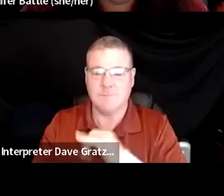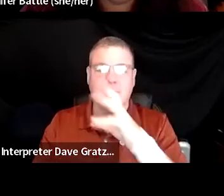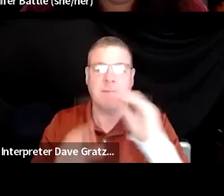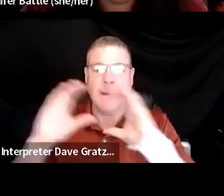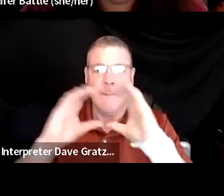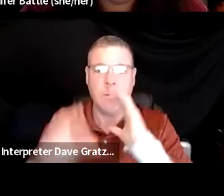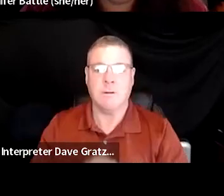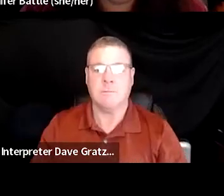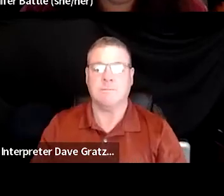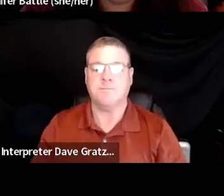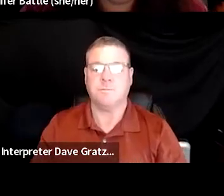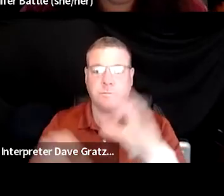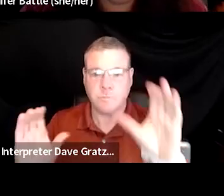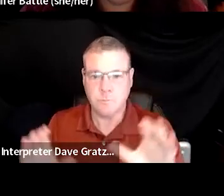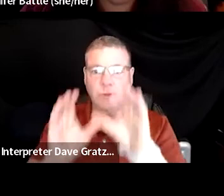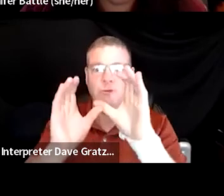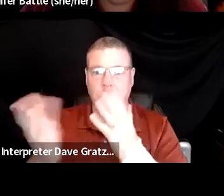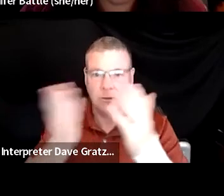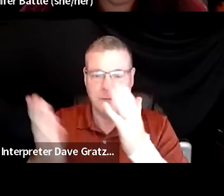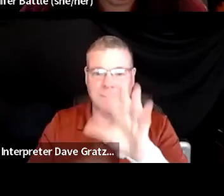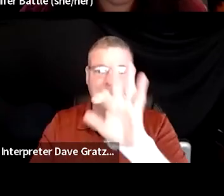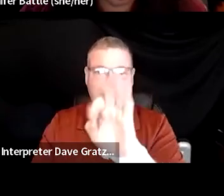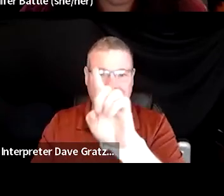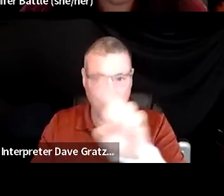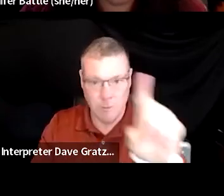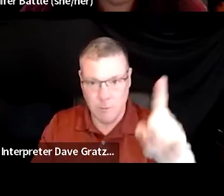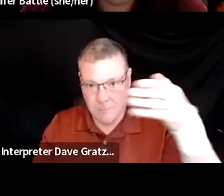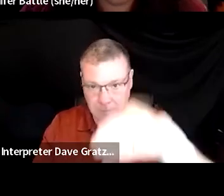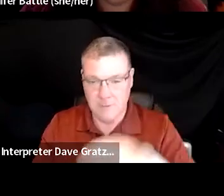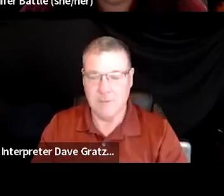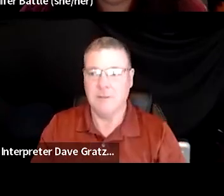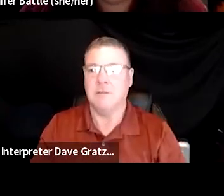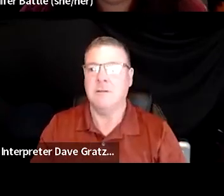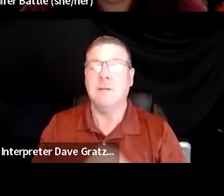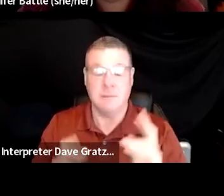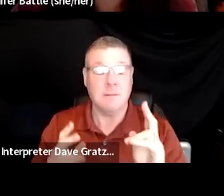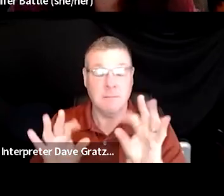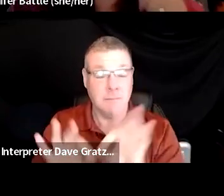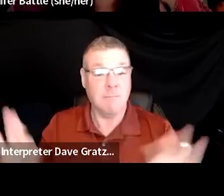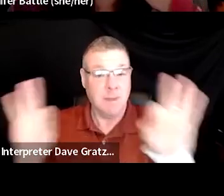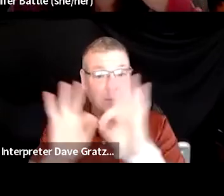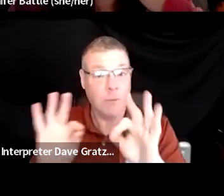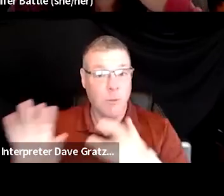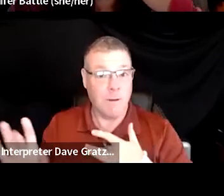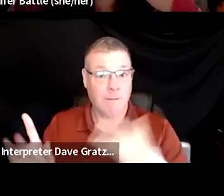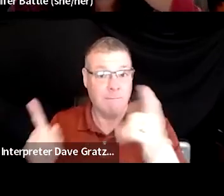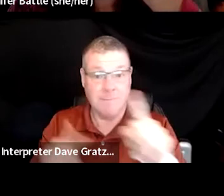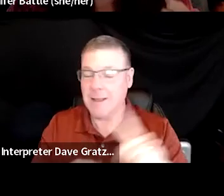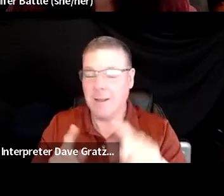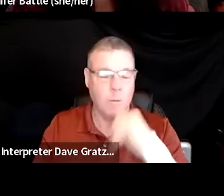and the crisis service industry, 911 will be there. And it'll be a very important event. So I don't have the information on me,